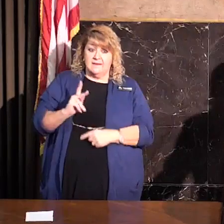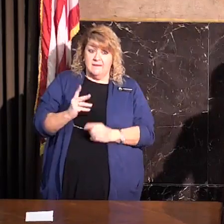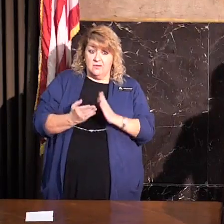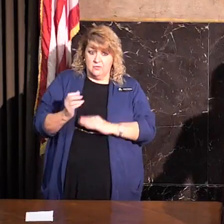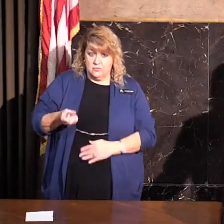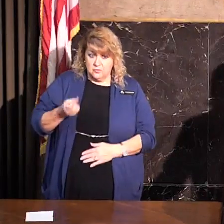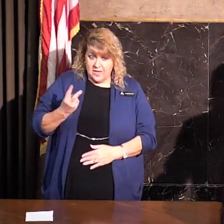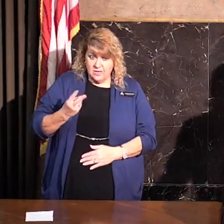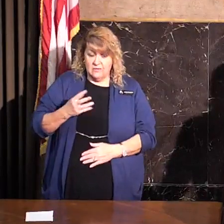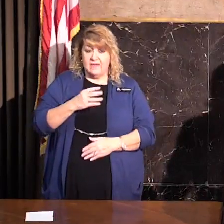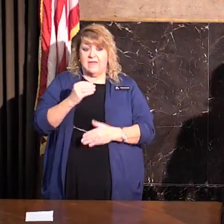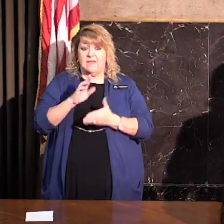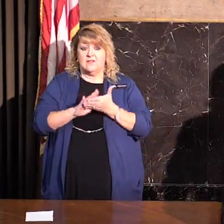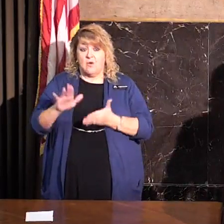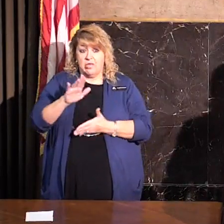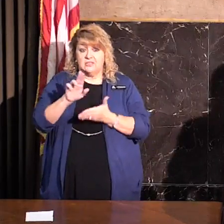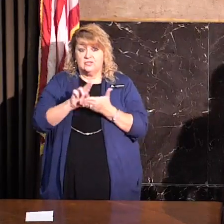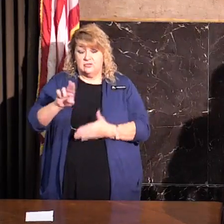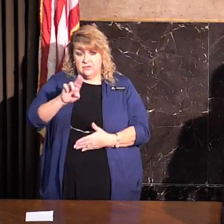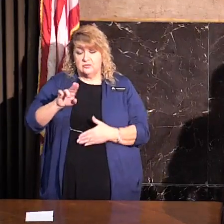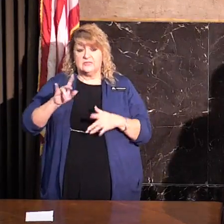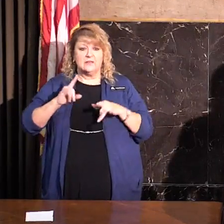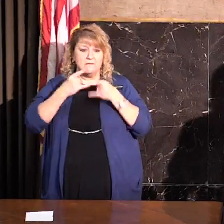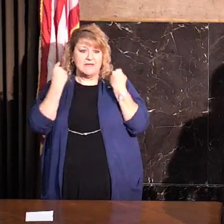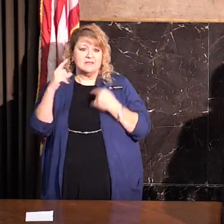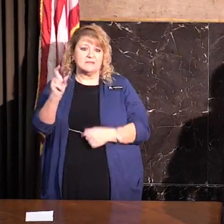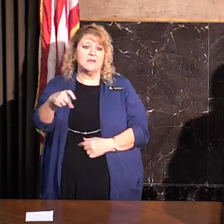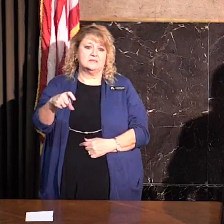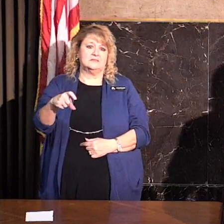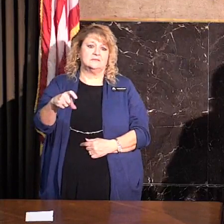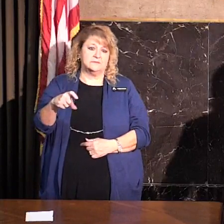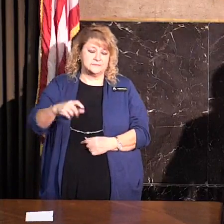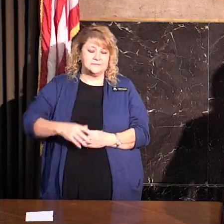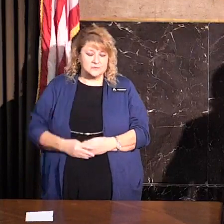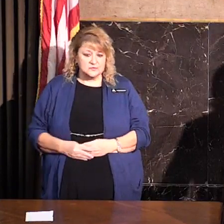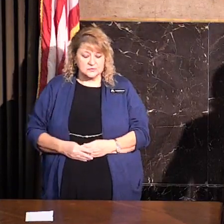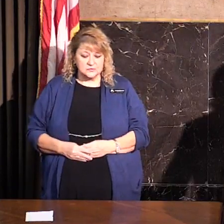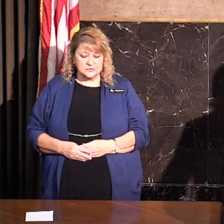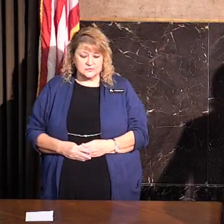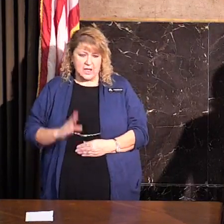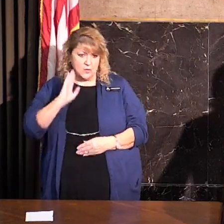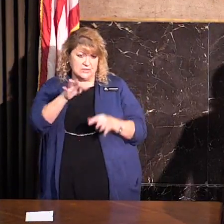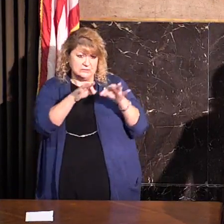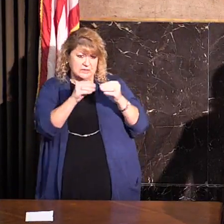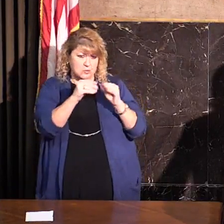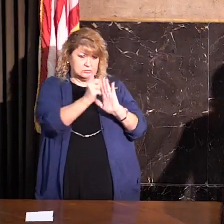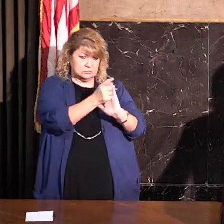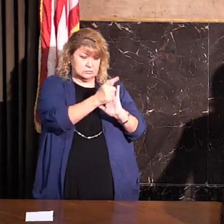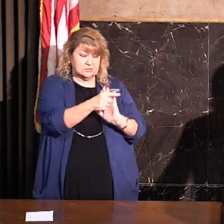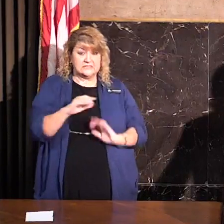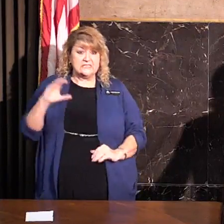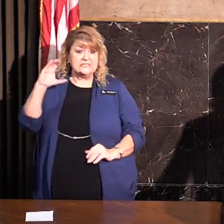you'll get more information on this in just a moment uh but